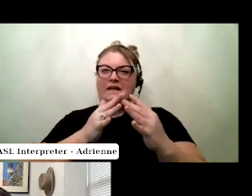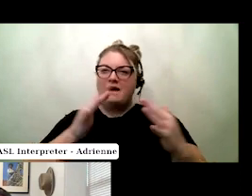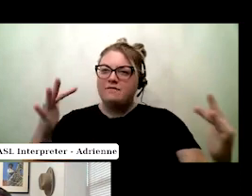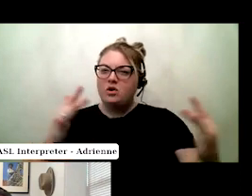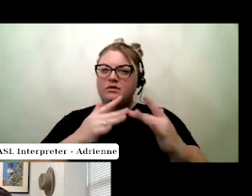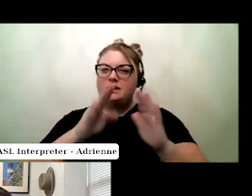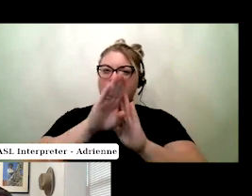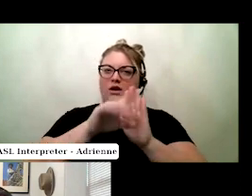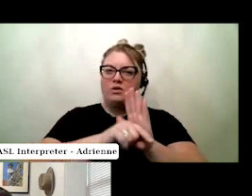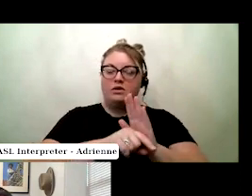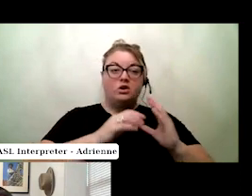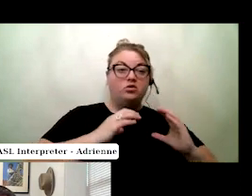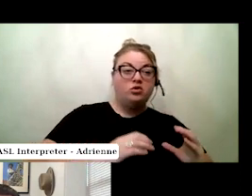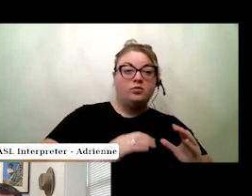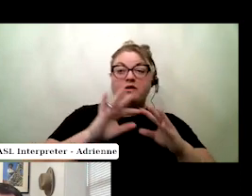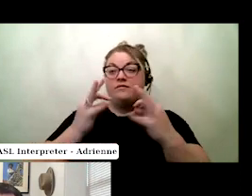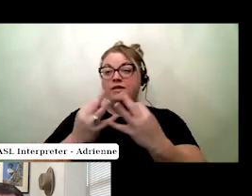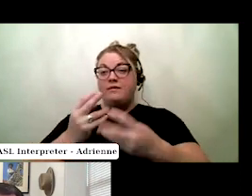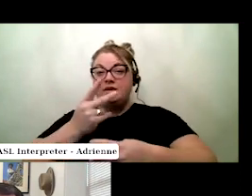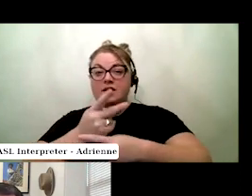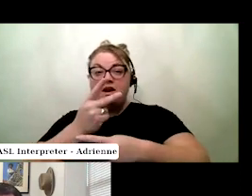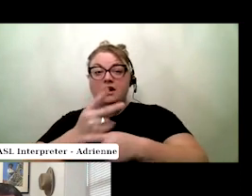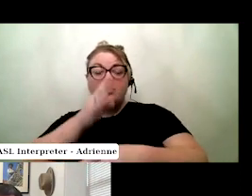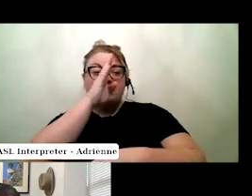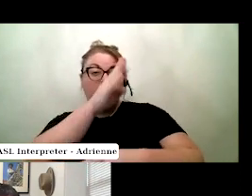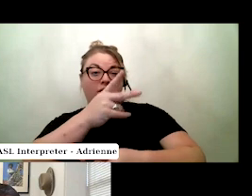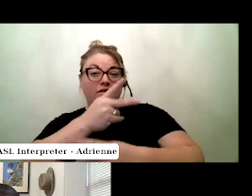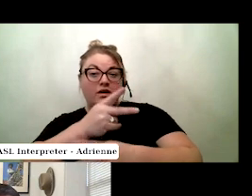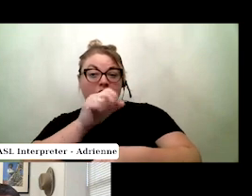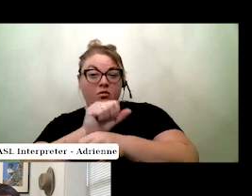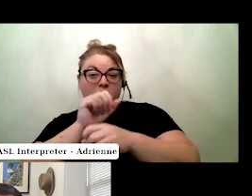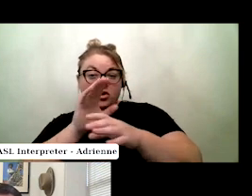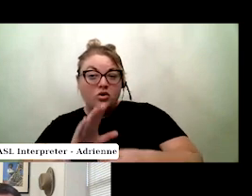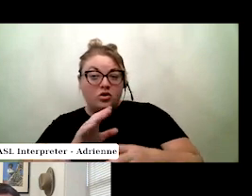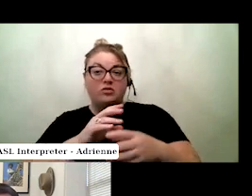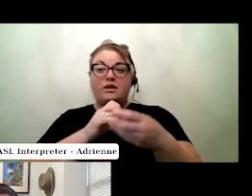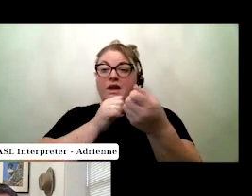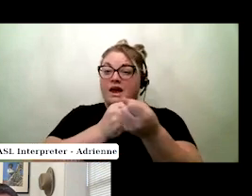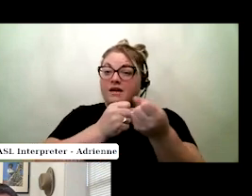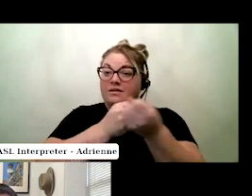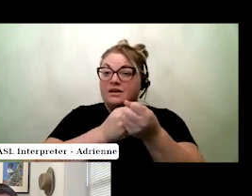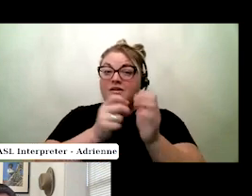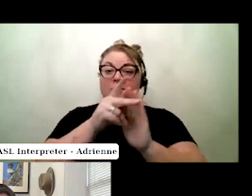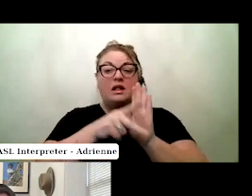From consumers and family caregivers, direct care workers and providers. To advocates, policy makers, researchers.